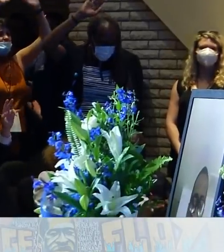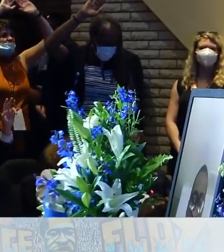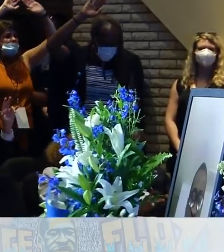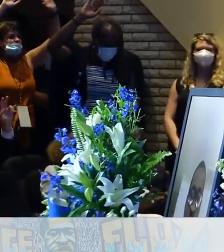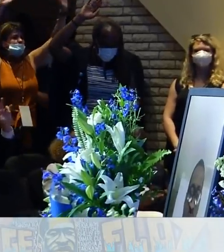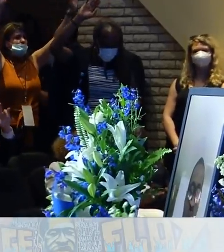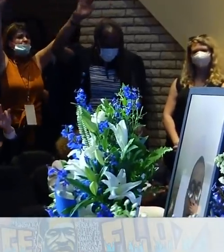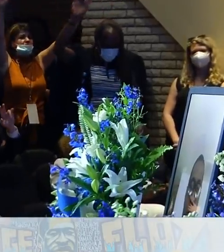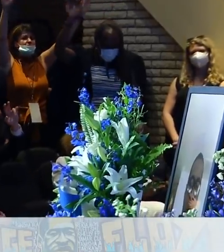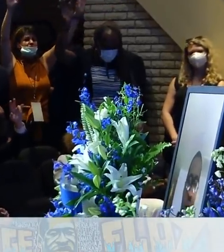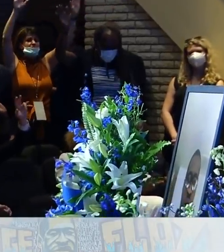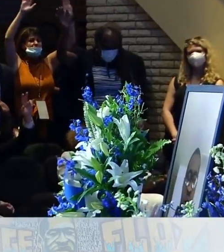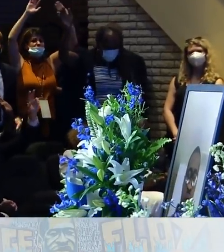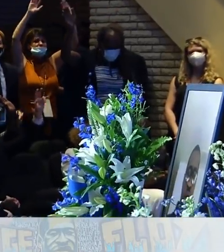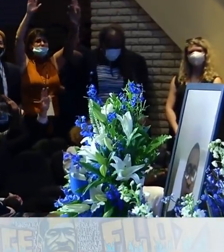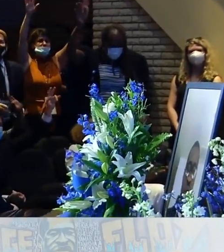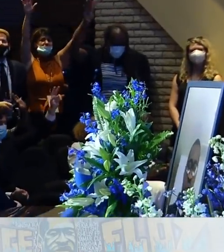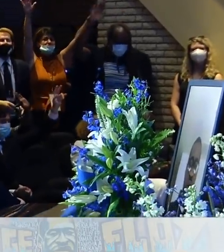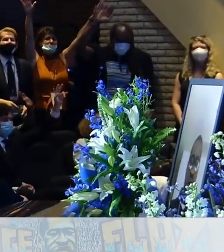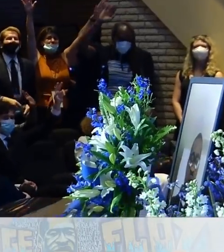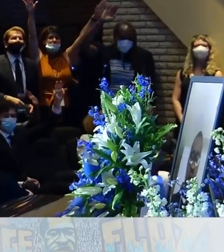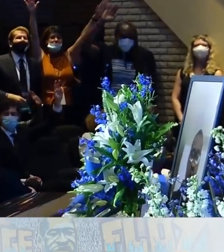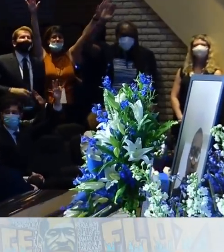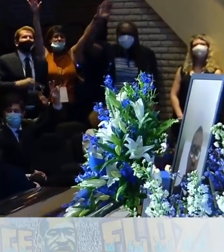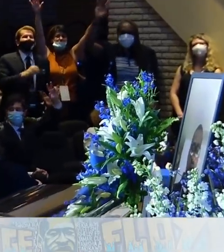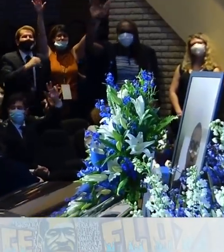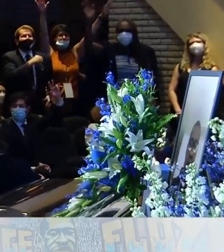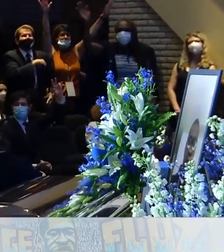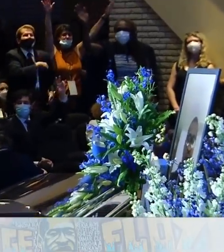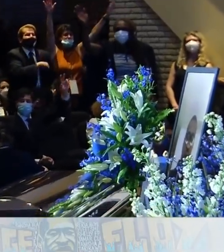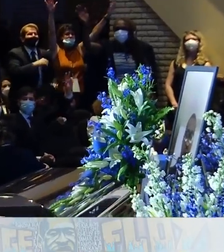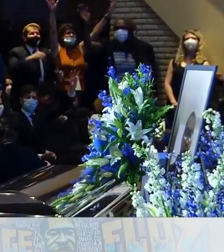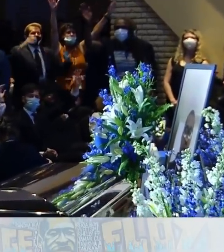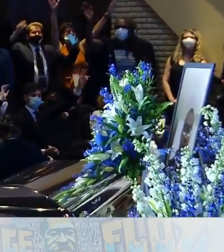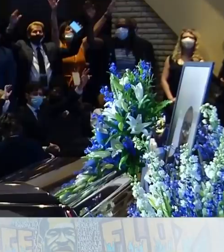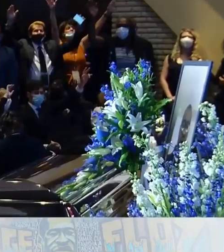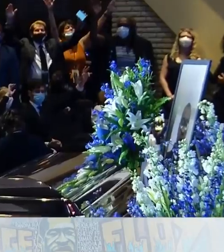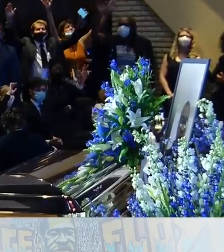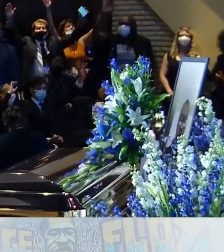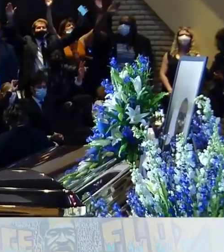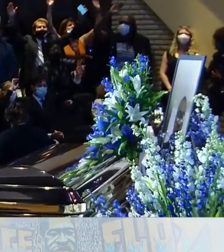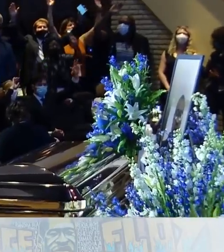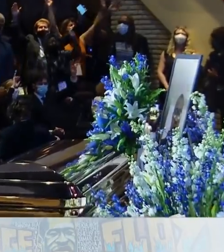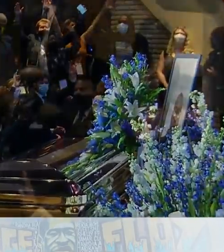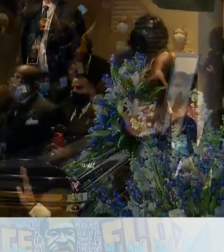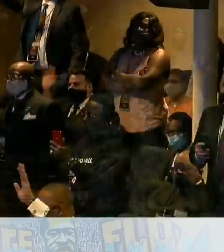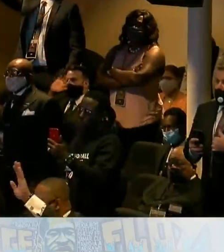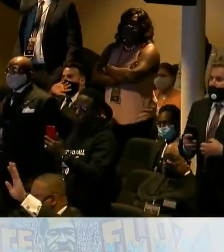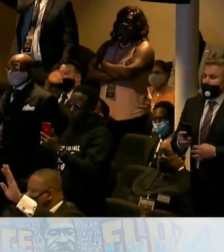COME ON PRAISE GOD OOH, IN THE MIDST OF OUR